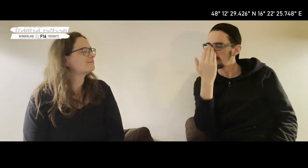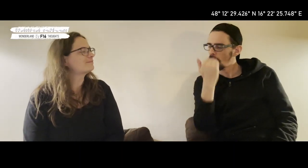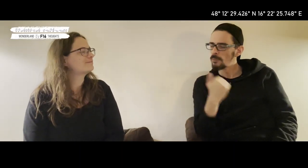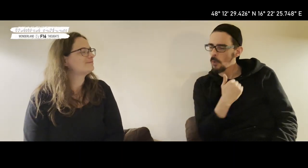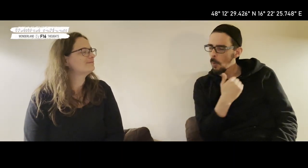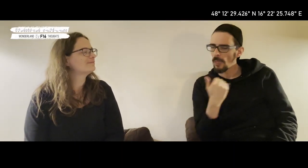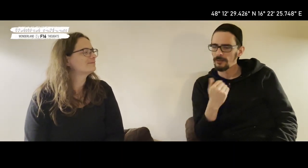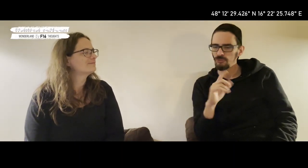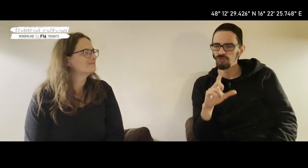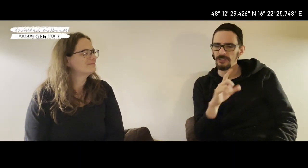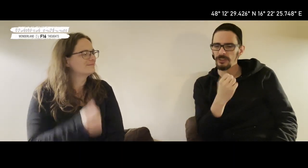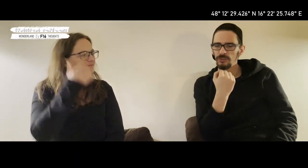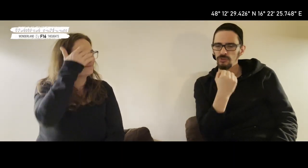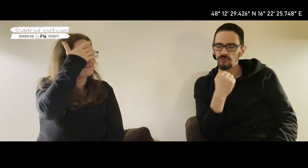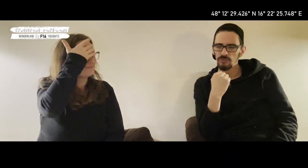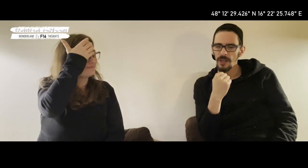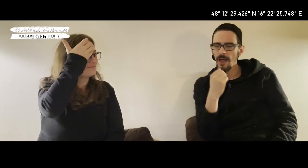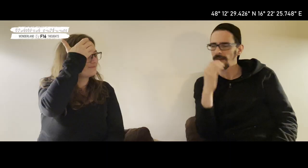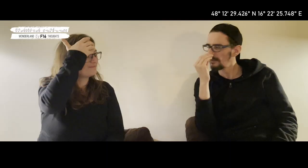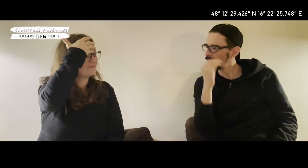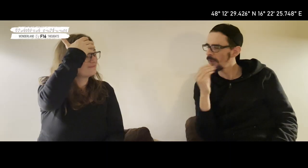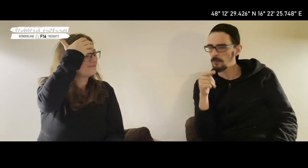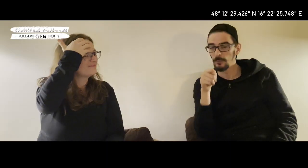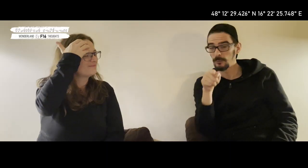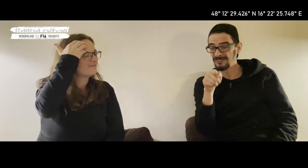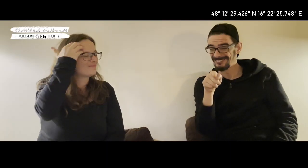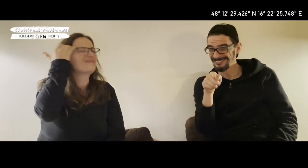because the Catholic Church and its morals had a social influence